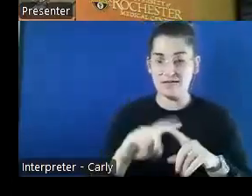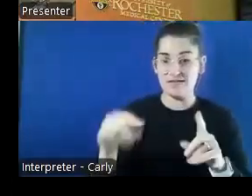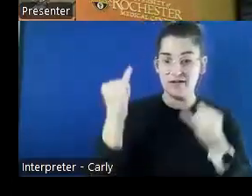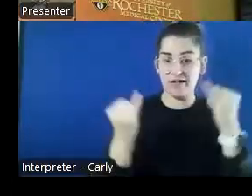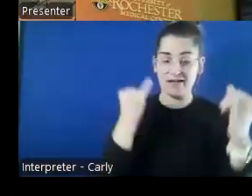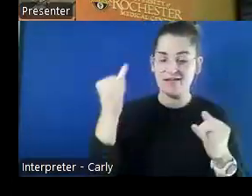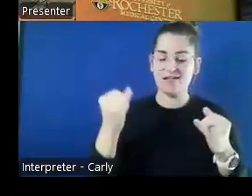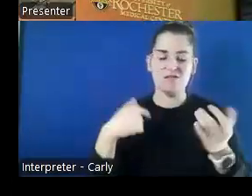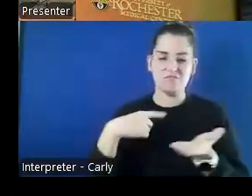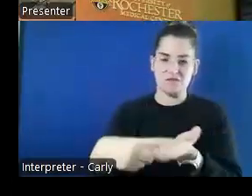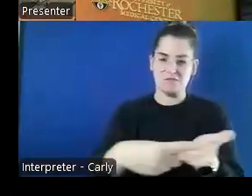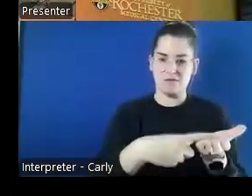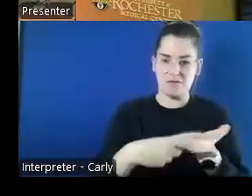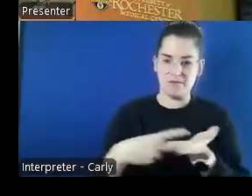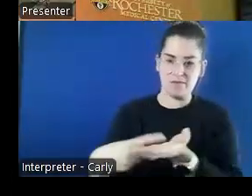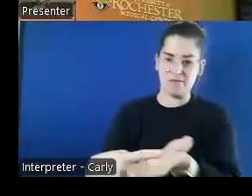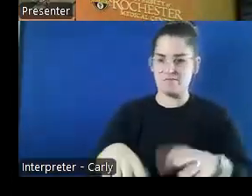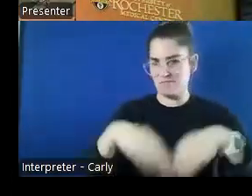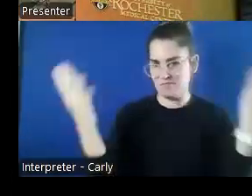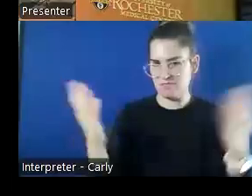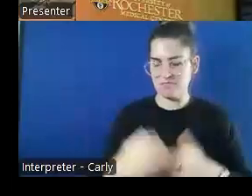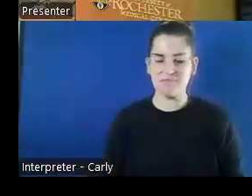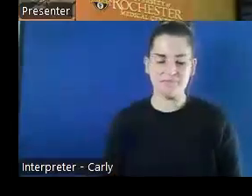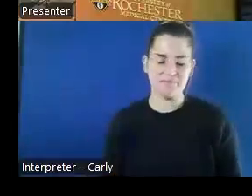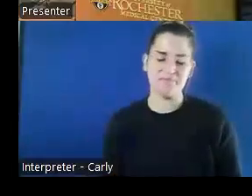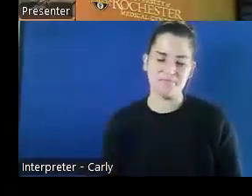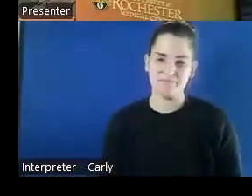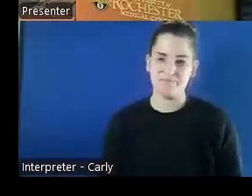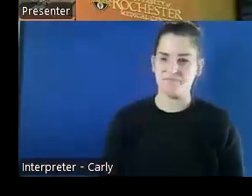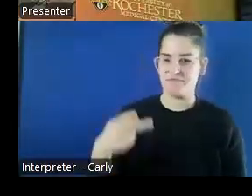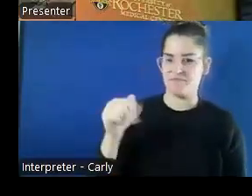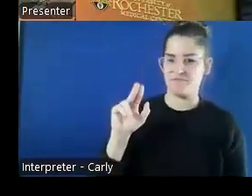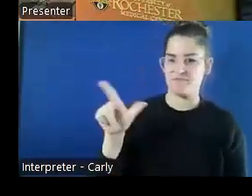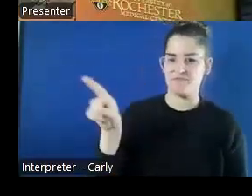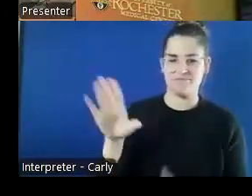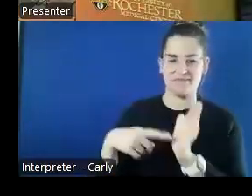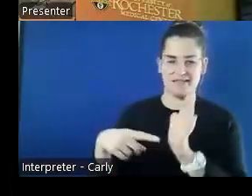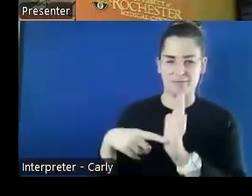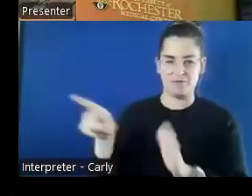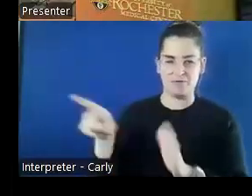kind of discuss them and you know as Paul kind of had that example I think ultimately that leads to